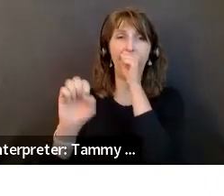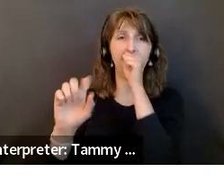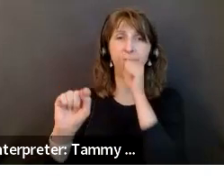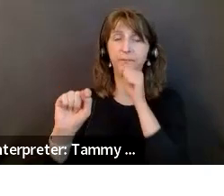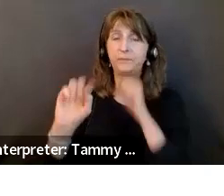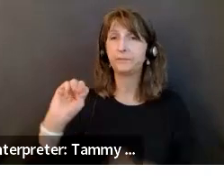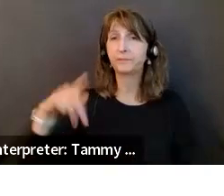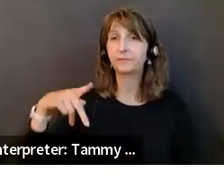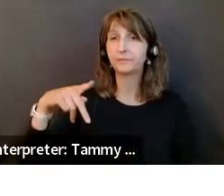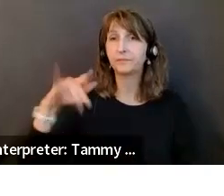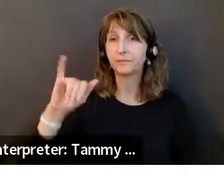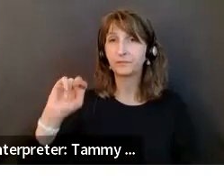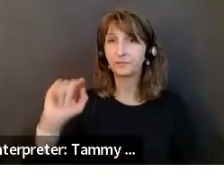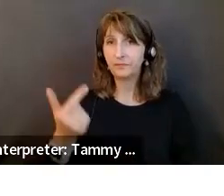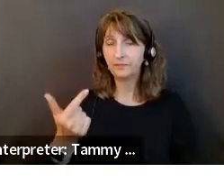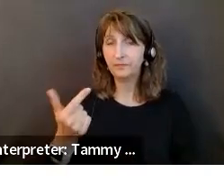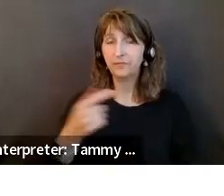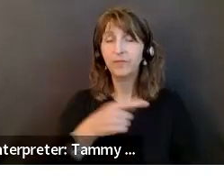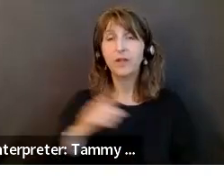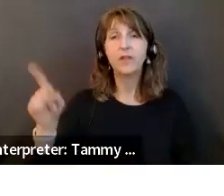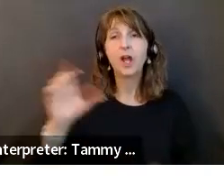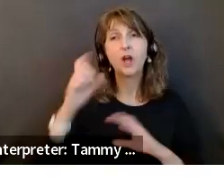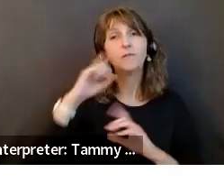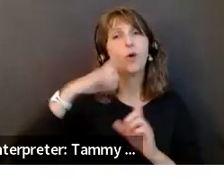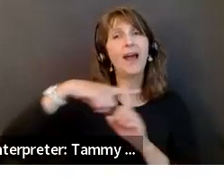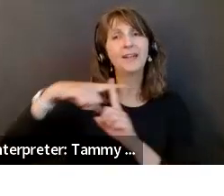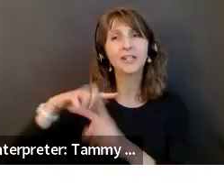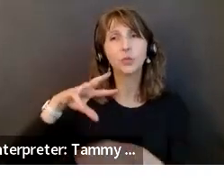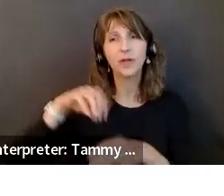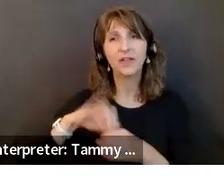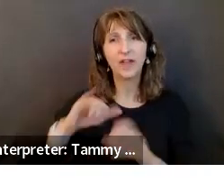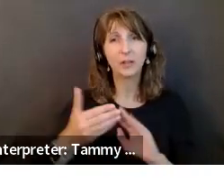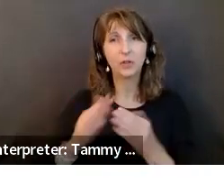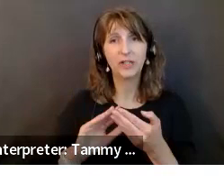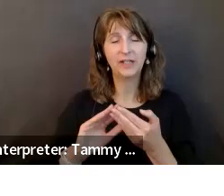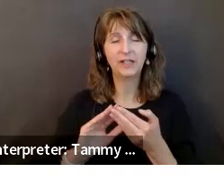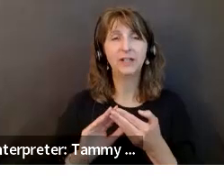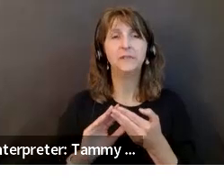That can be leveraged to help ensure the implementation of the ship. So they've done a lot of things. These are just some of the things, but they've done a lot over the course of the last year, meeting several times.